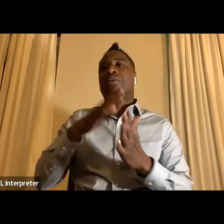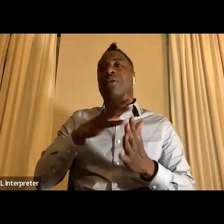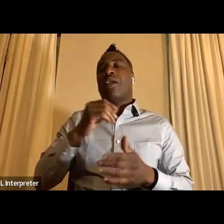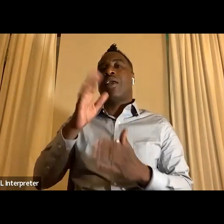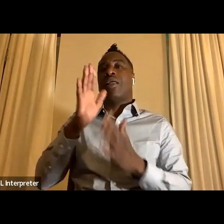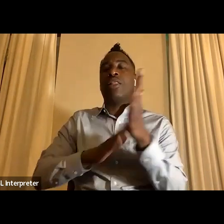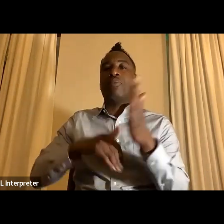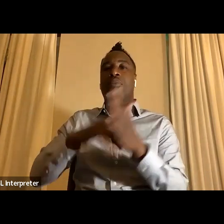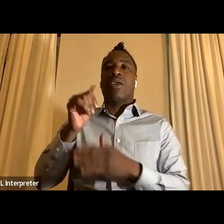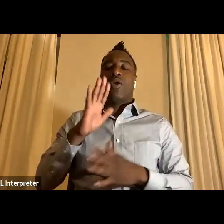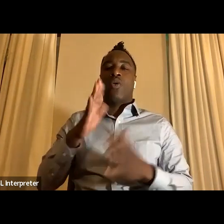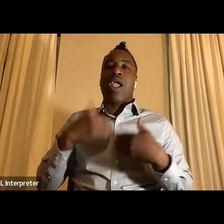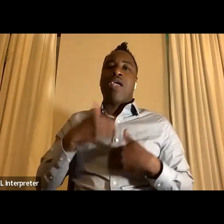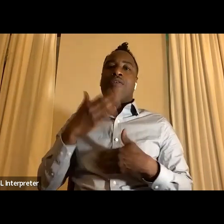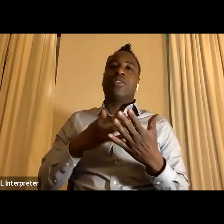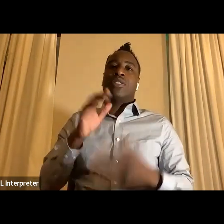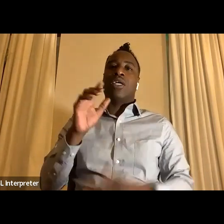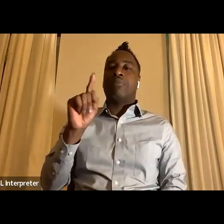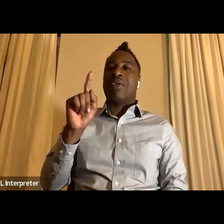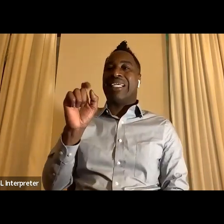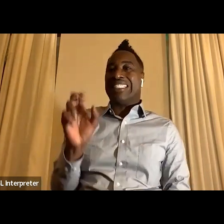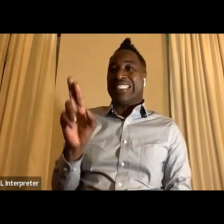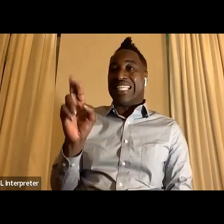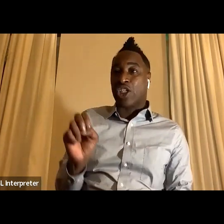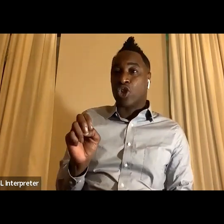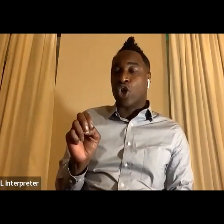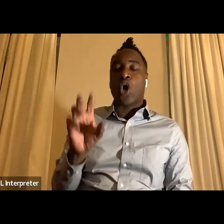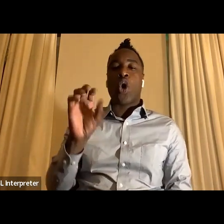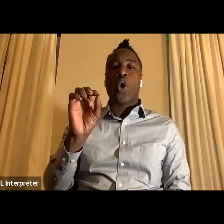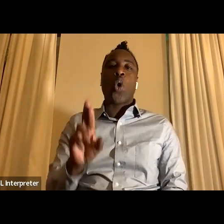have some texture to it or like, you know, from the gets on the side of the brush